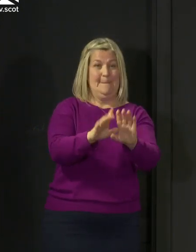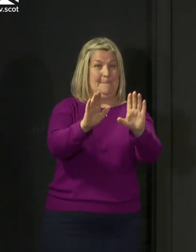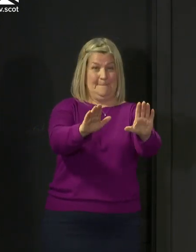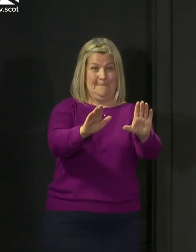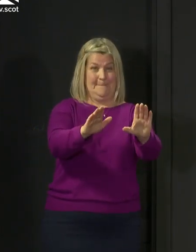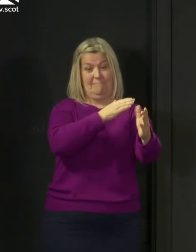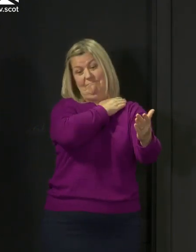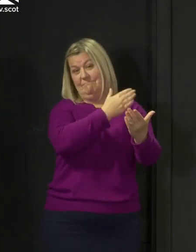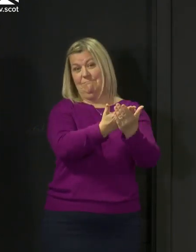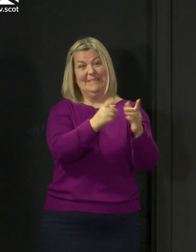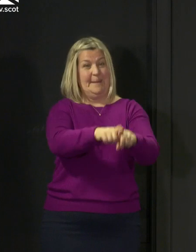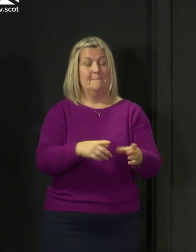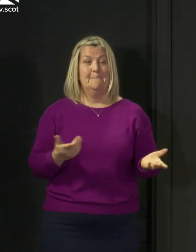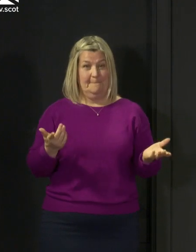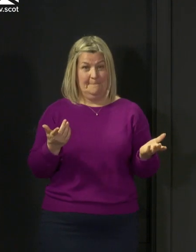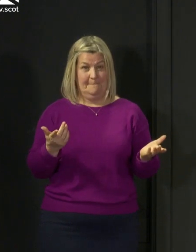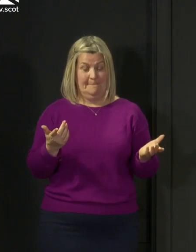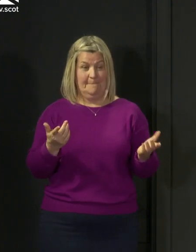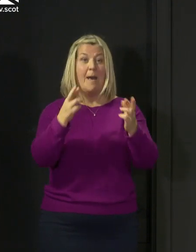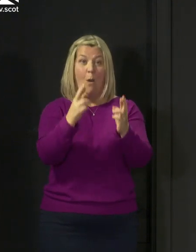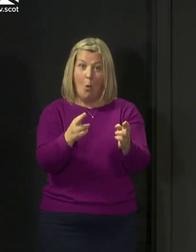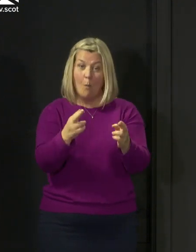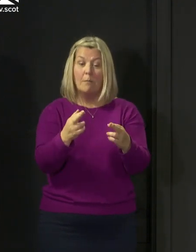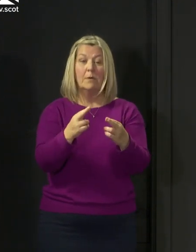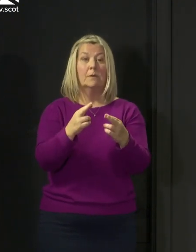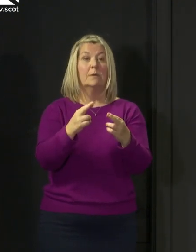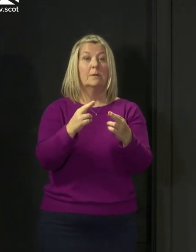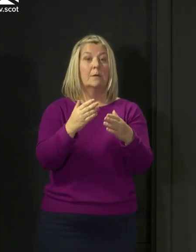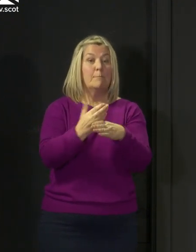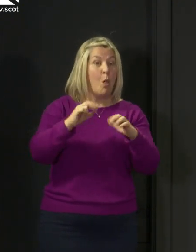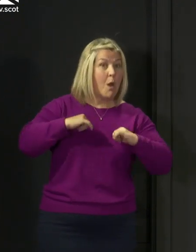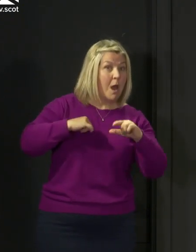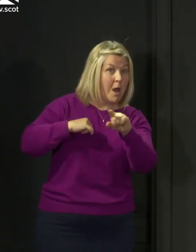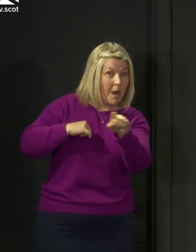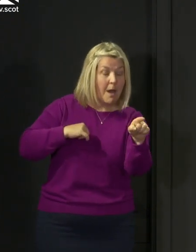was previously, and I would hope all employers would respect that, and I would hope that